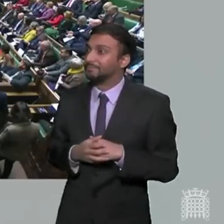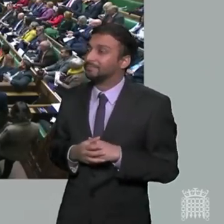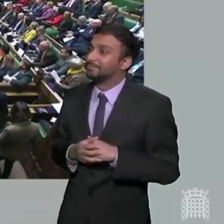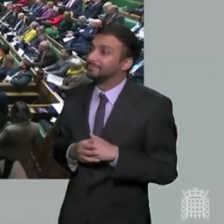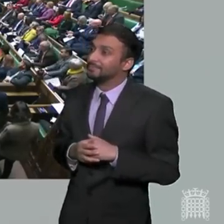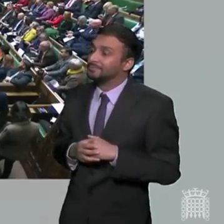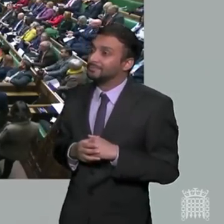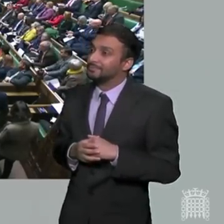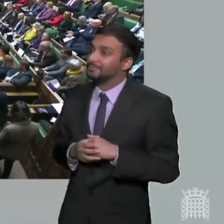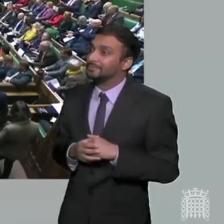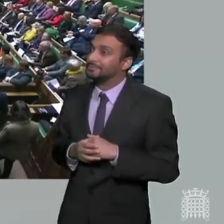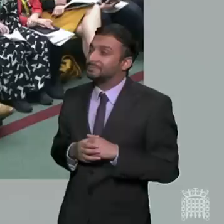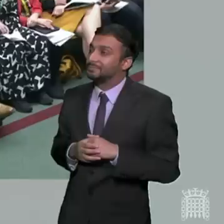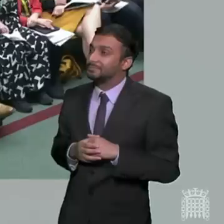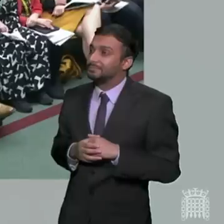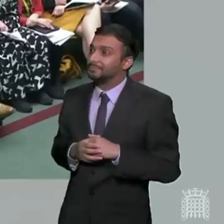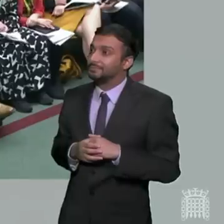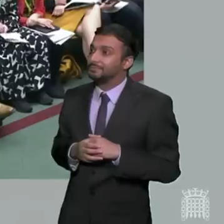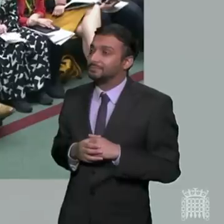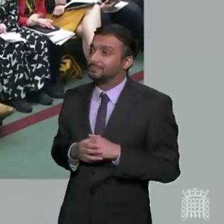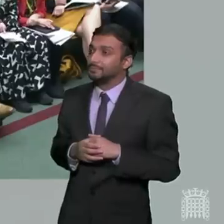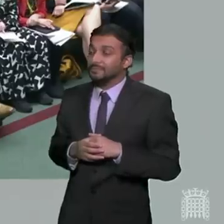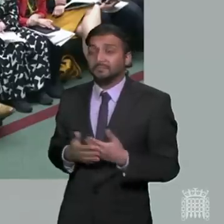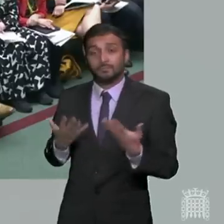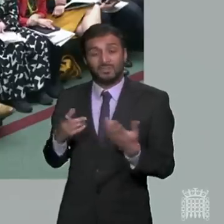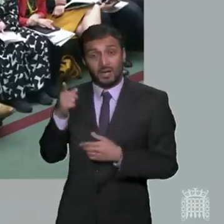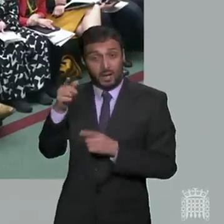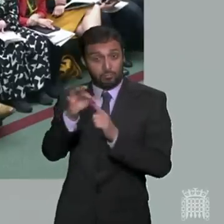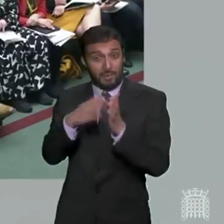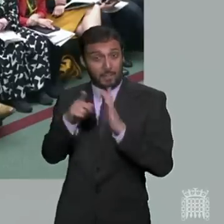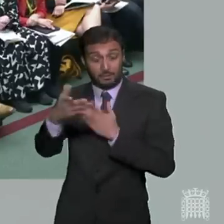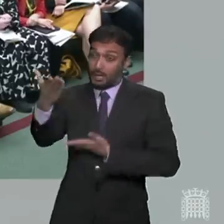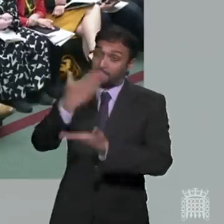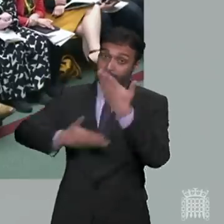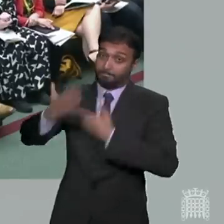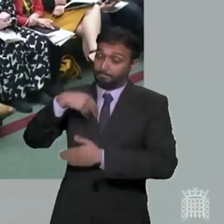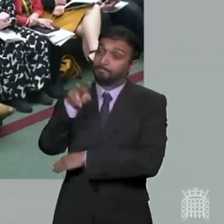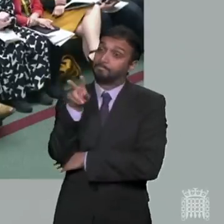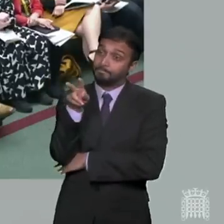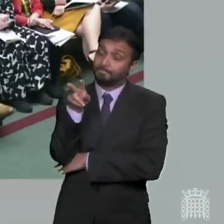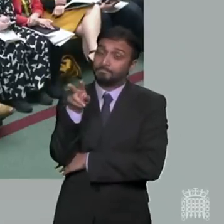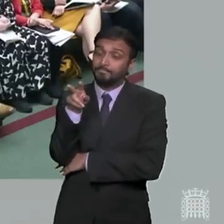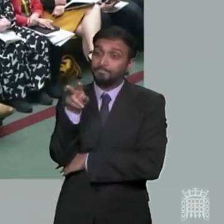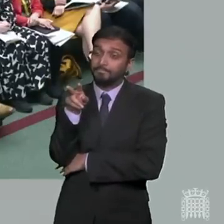What we have heard from the Prime Minister today is, in essence, that no matter how Scotland